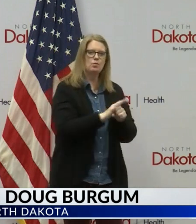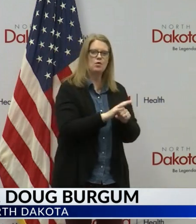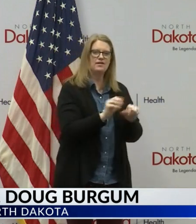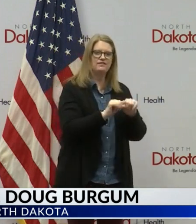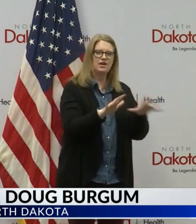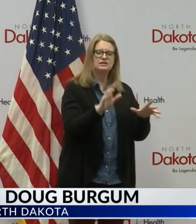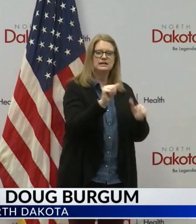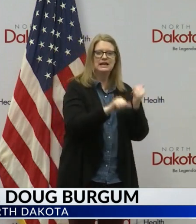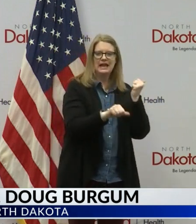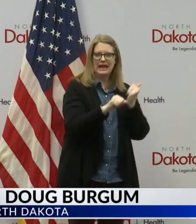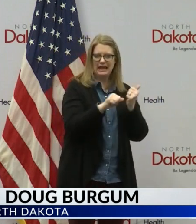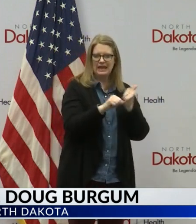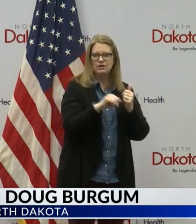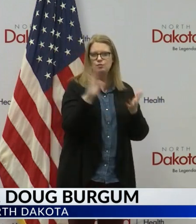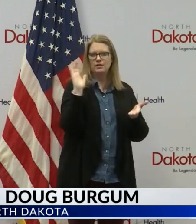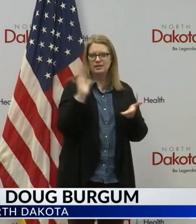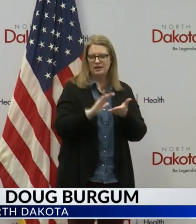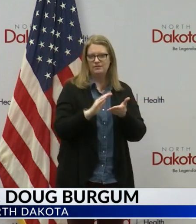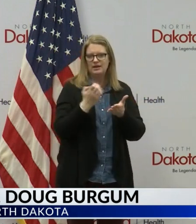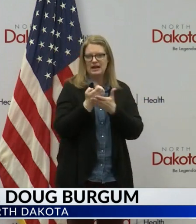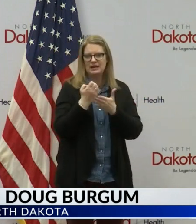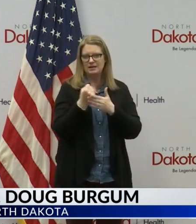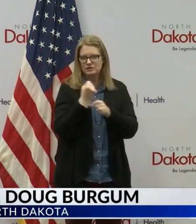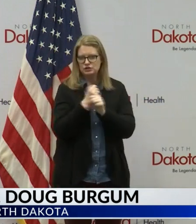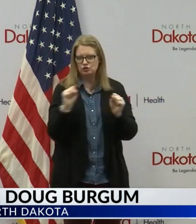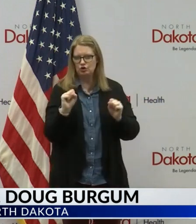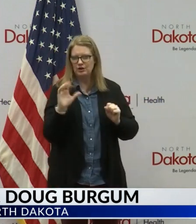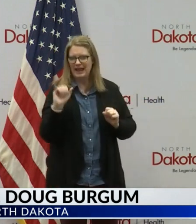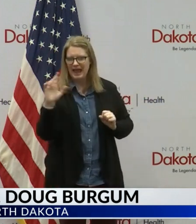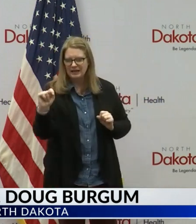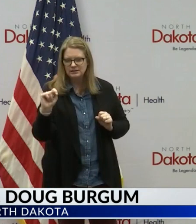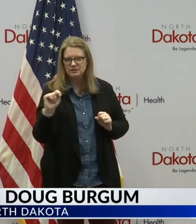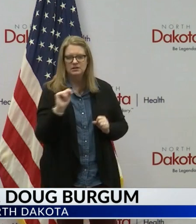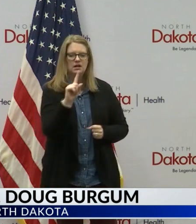THAT MONEY IS STARTED TO FLOW. AND THE CARES ACT OF COURSE